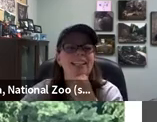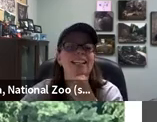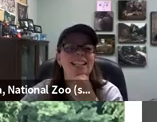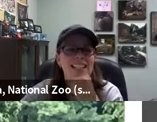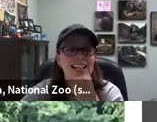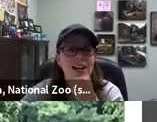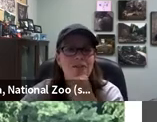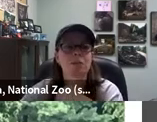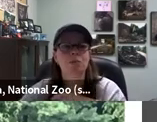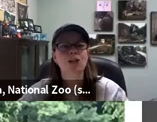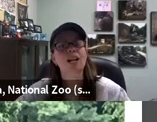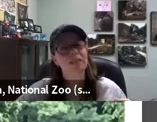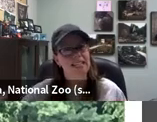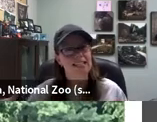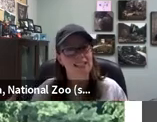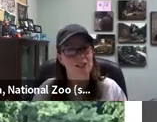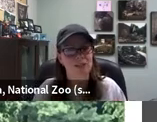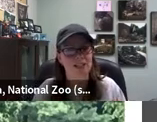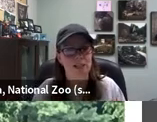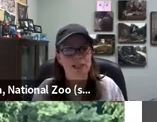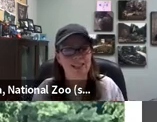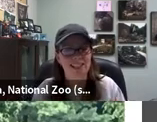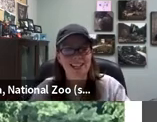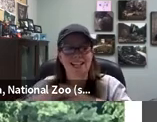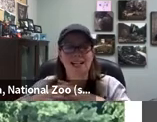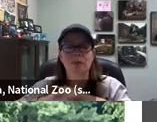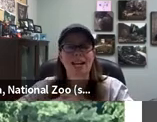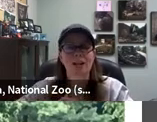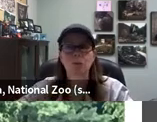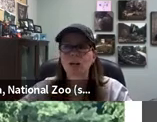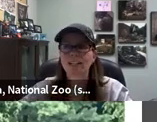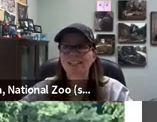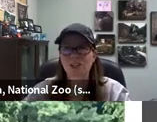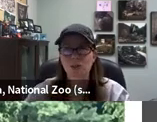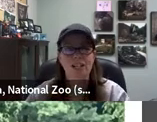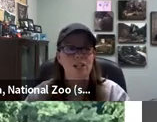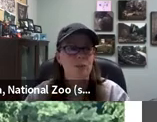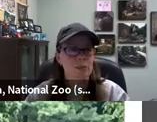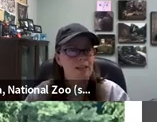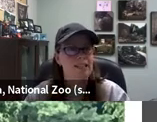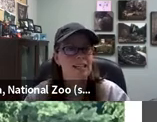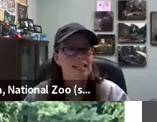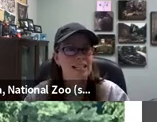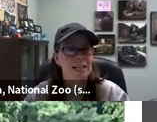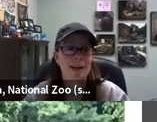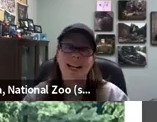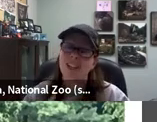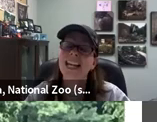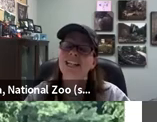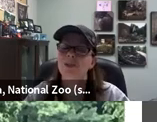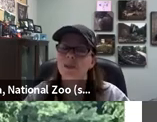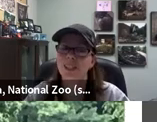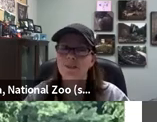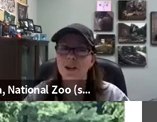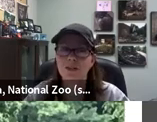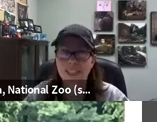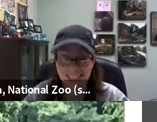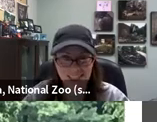and a lot of effort putting plants into exhibits. We had one situation: we spent a lot of time, actually I actually wasn't involved